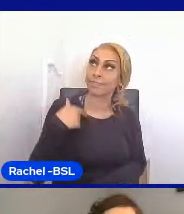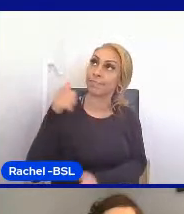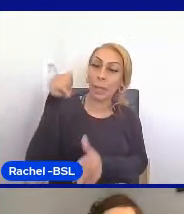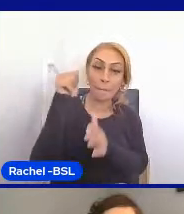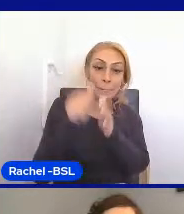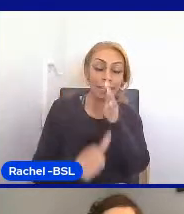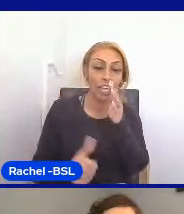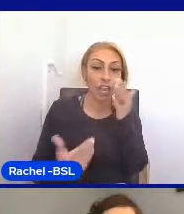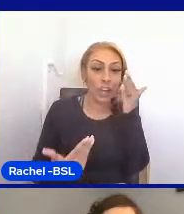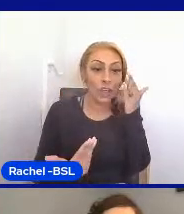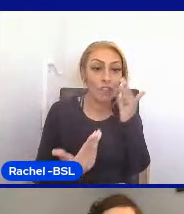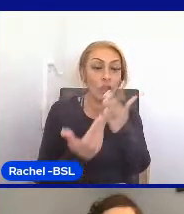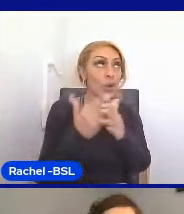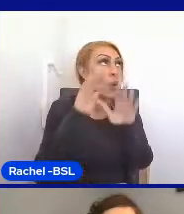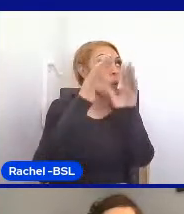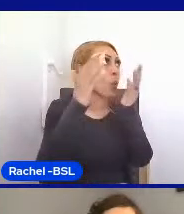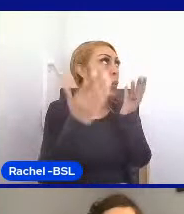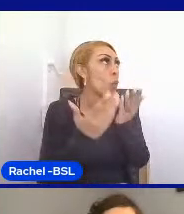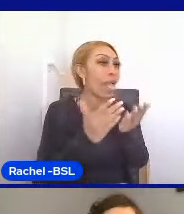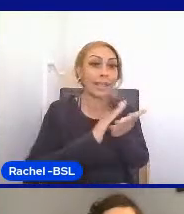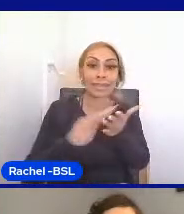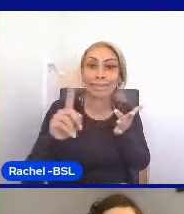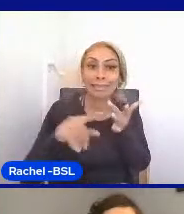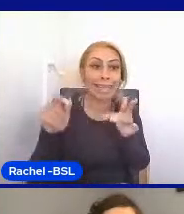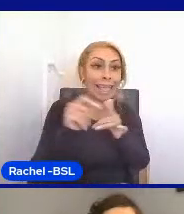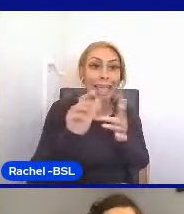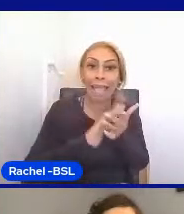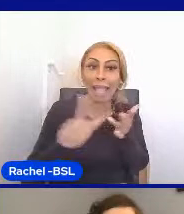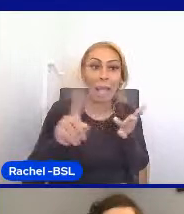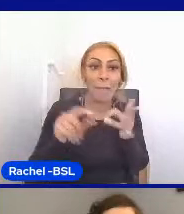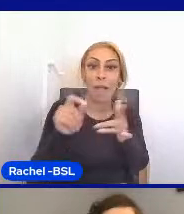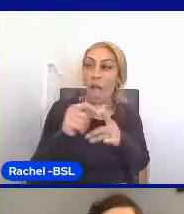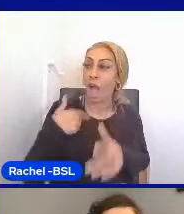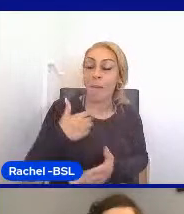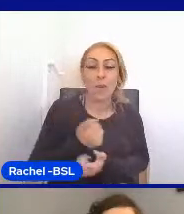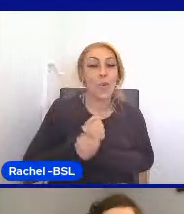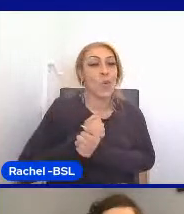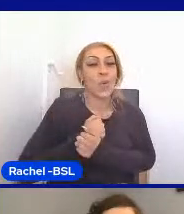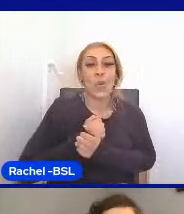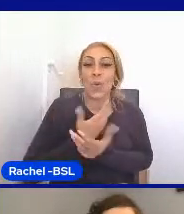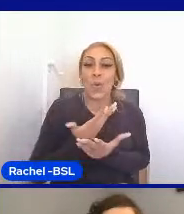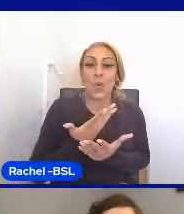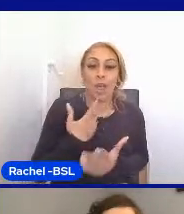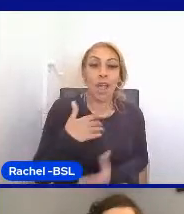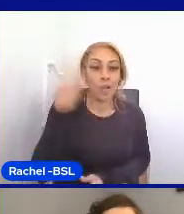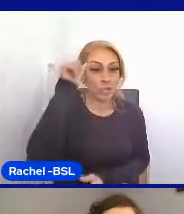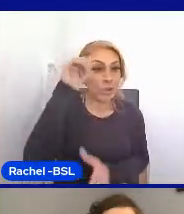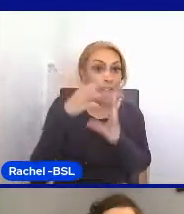It was the beginning of a new world because I did not know about hip-hop and I loved it,